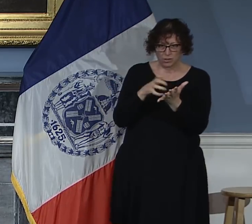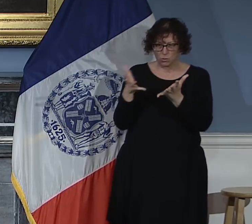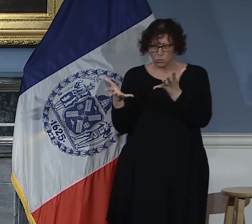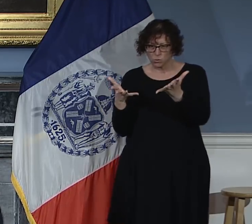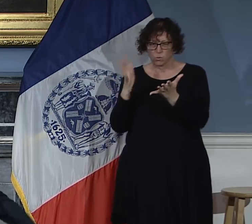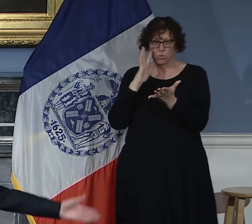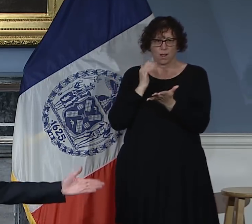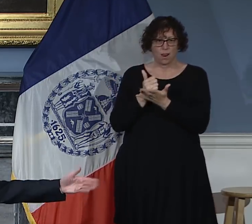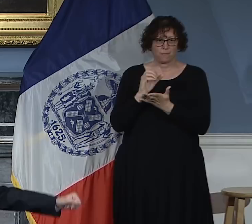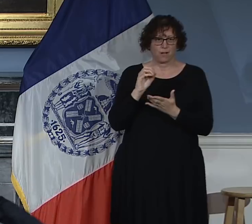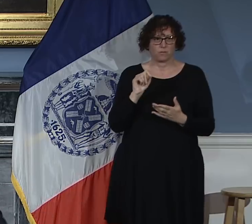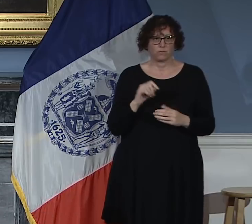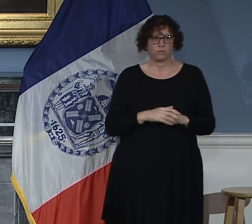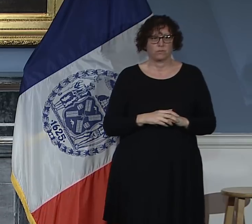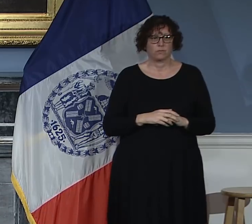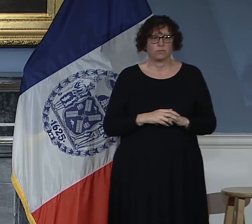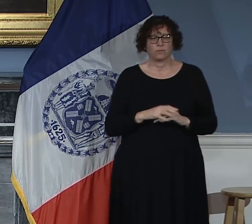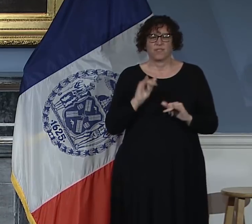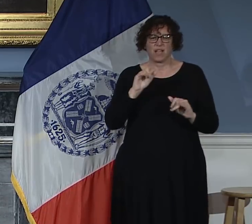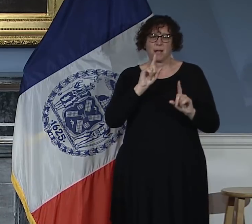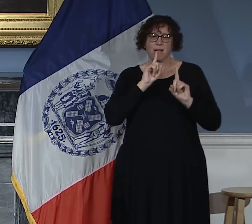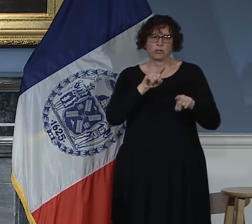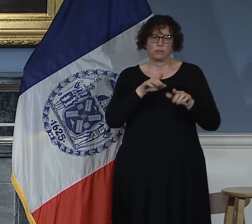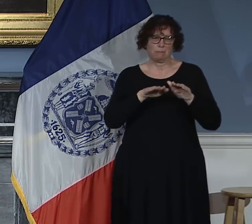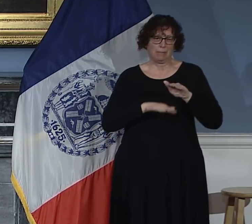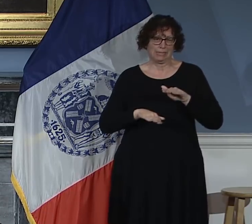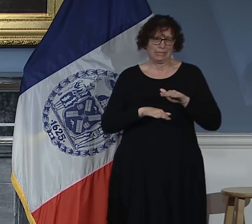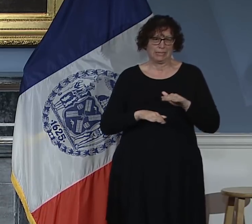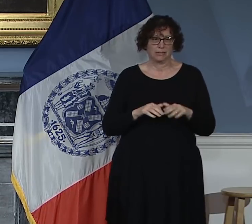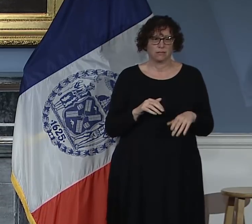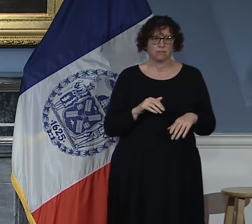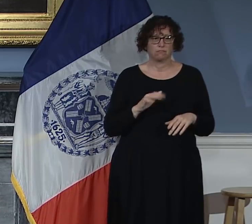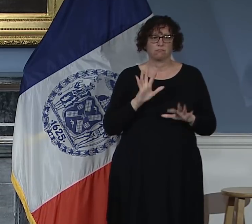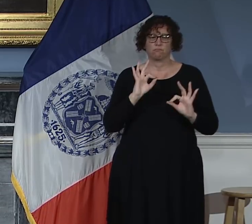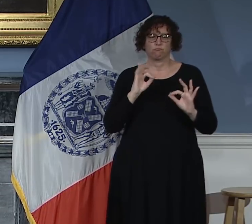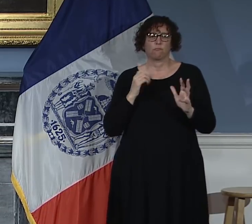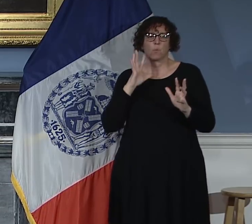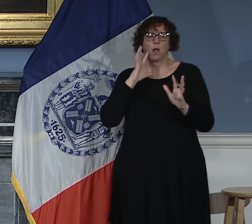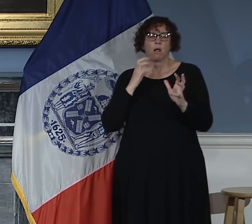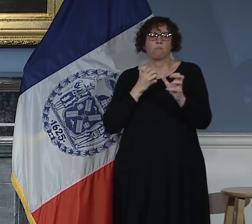BASICS. I CAN GET OUY A OMRE DETAILED